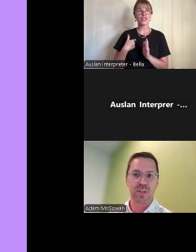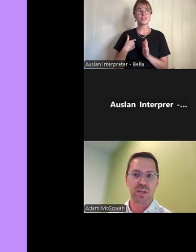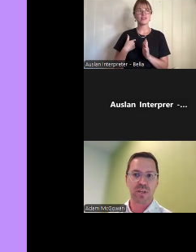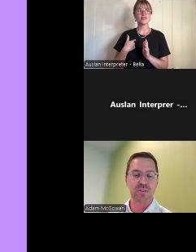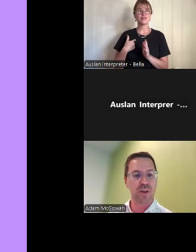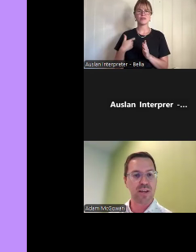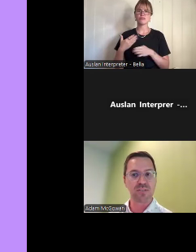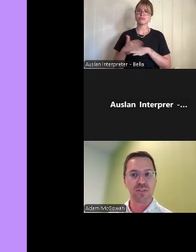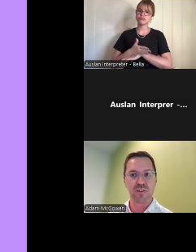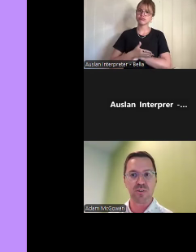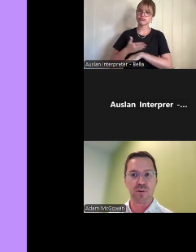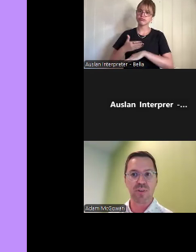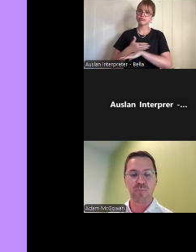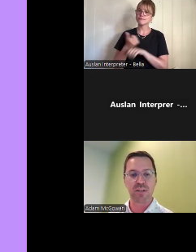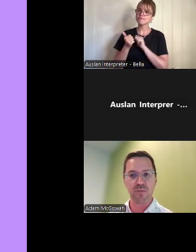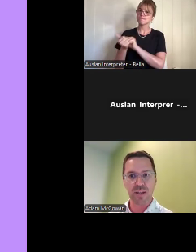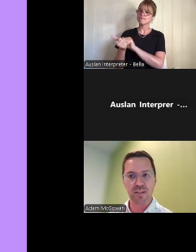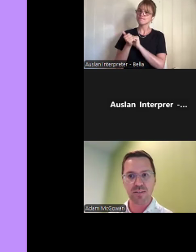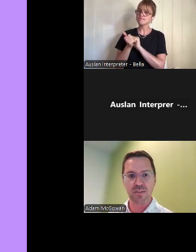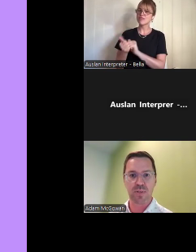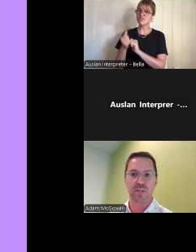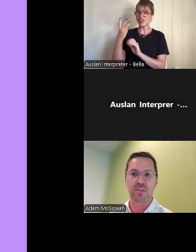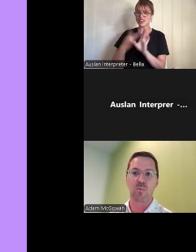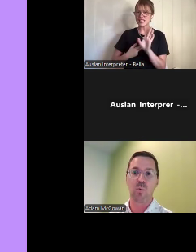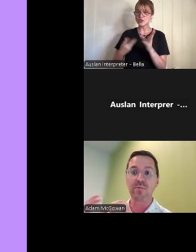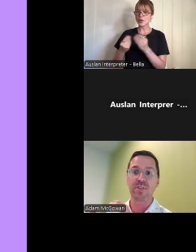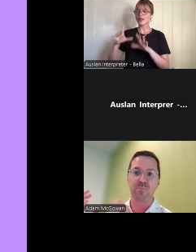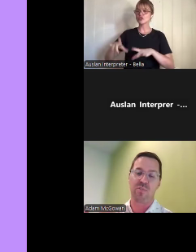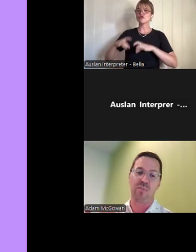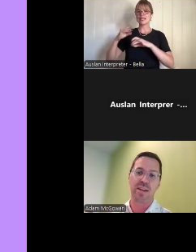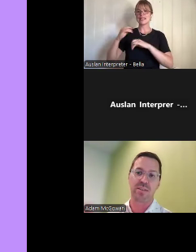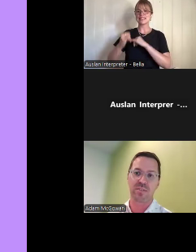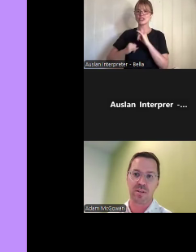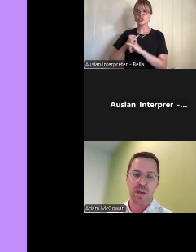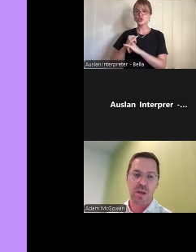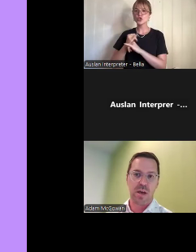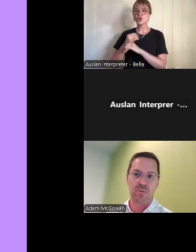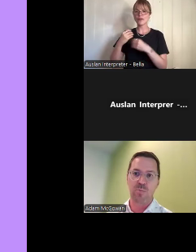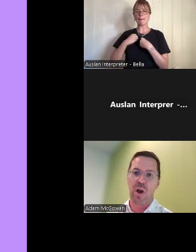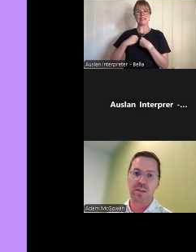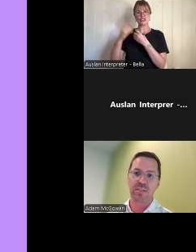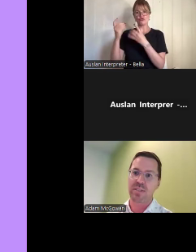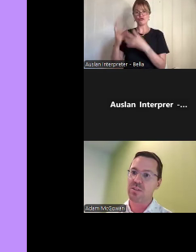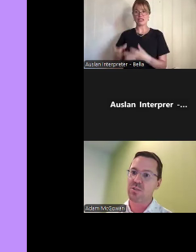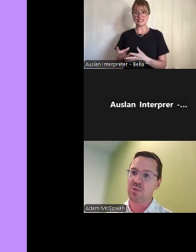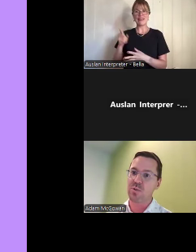the Australian Institute of Company Directors and that's one of the providers that you might seek to